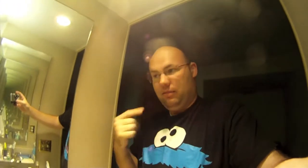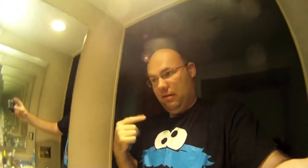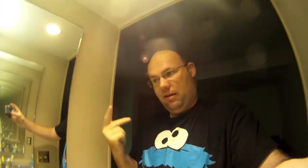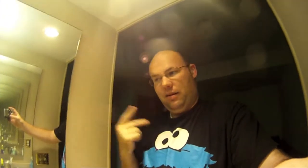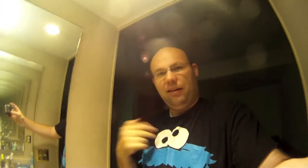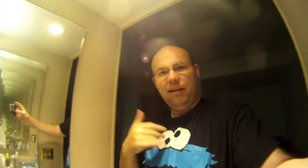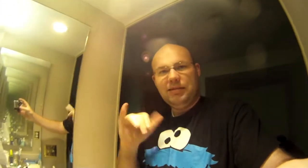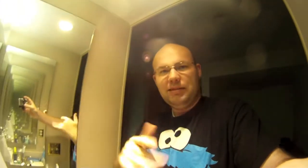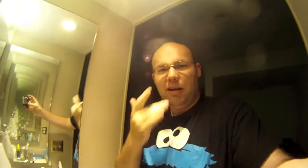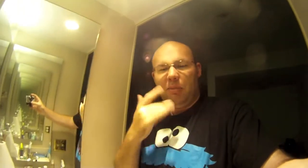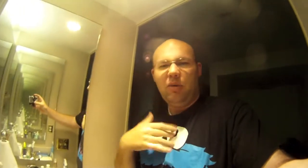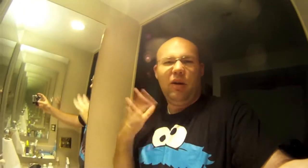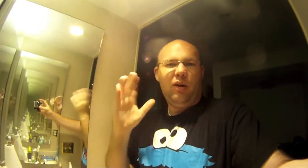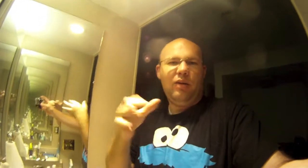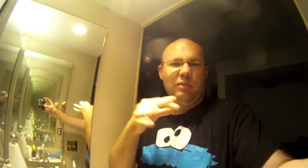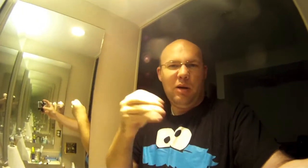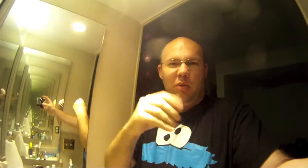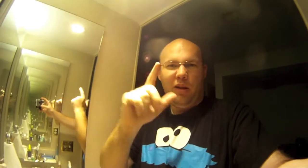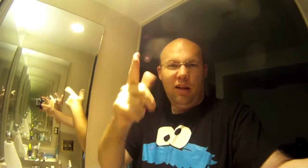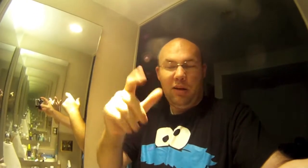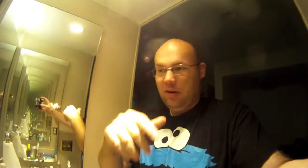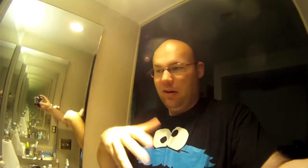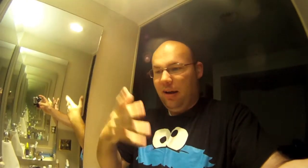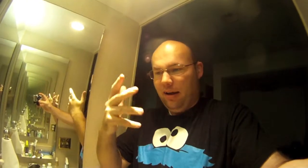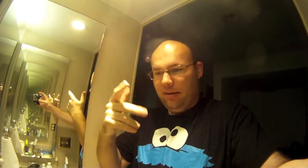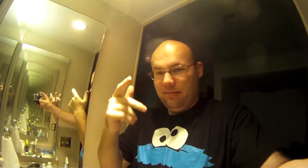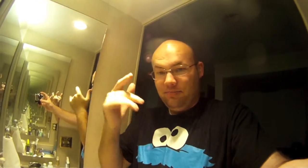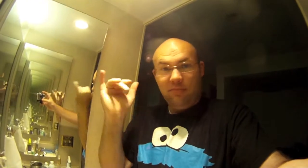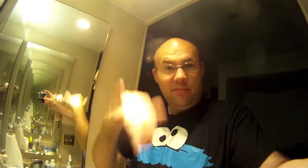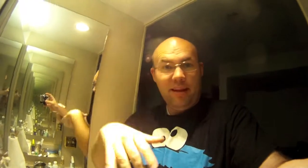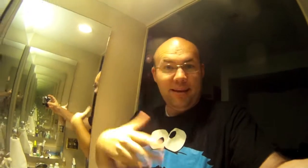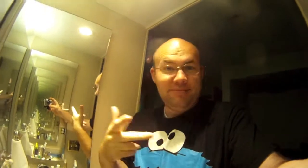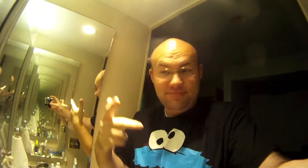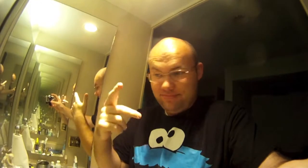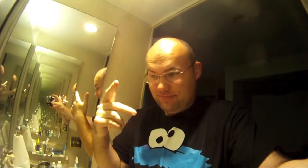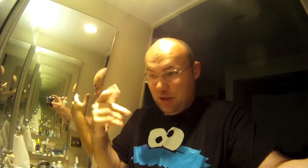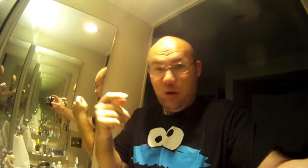My mom and I have the same birthday. I will explain more about that later.